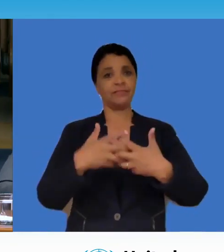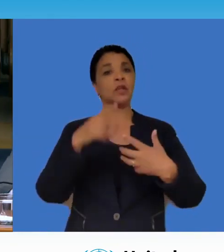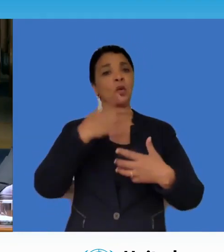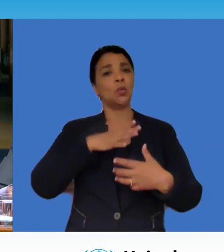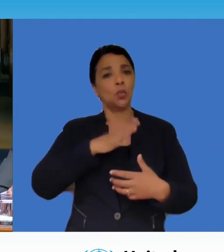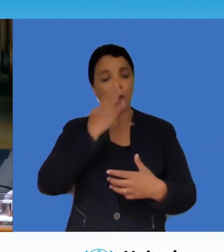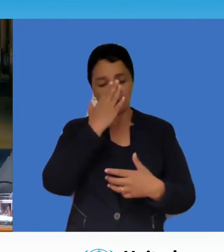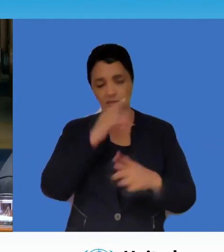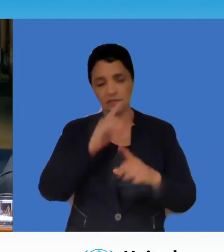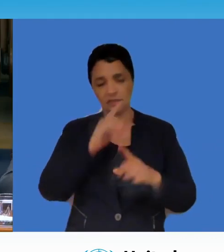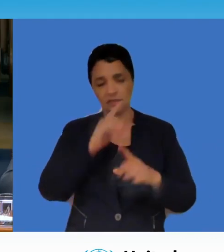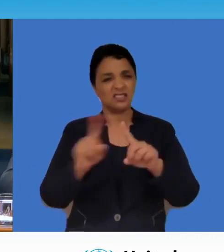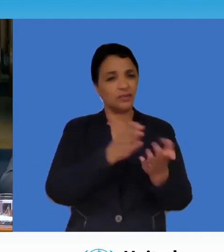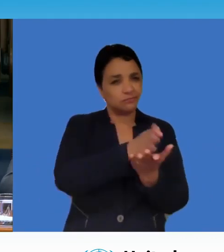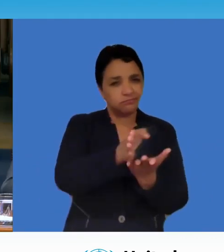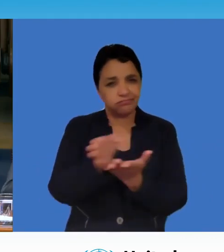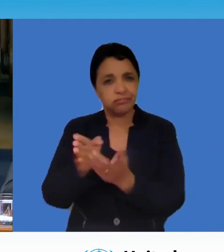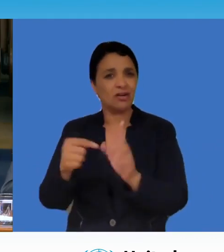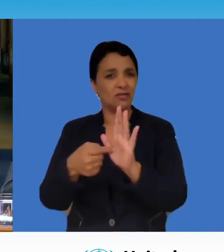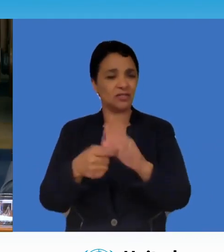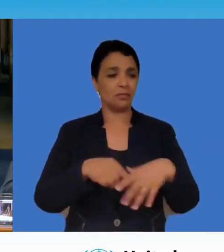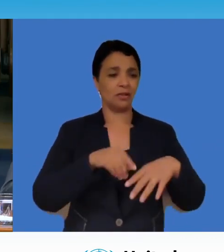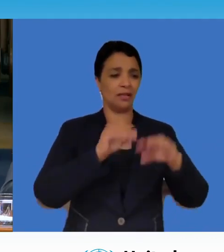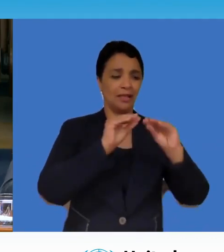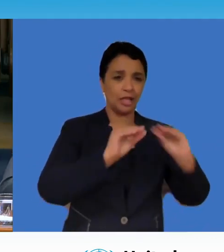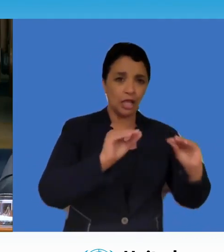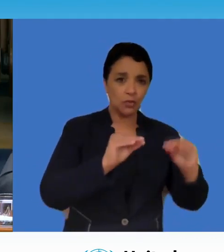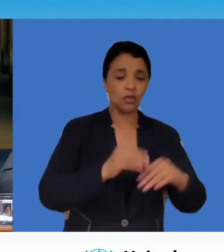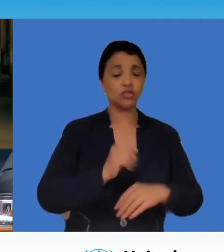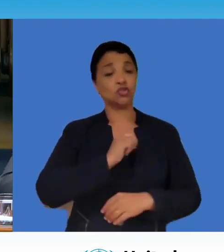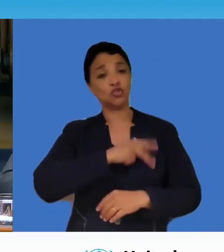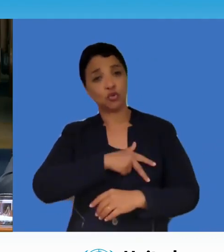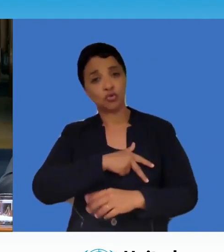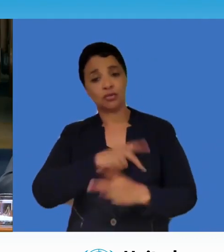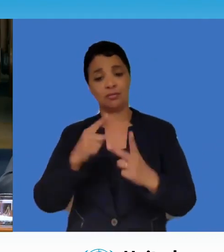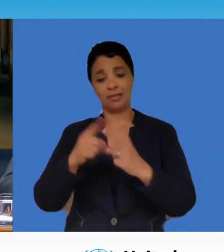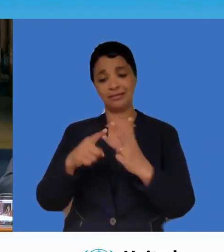including across various sectors including education employment social protection and